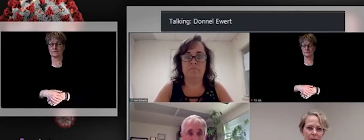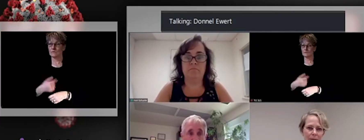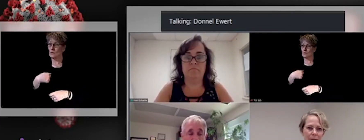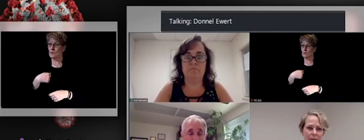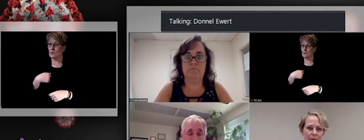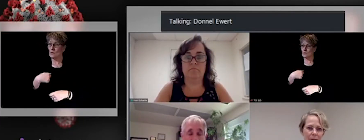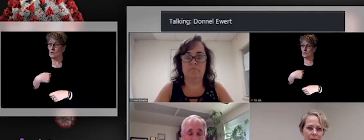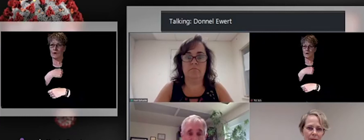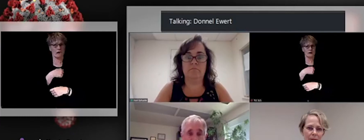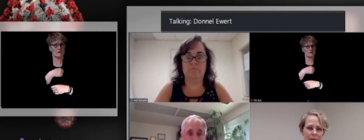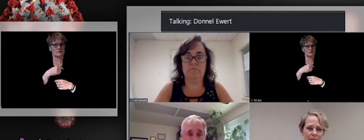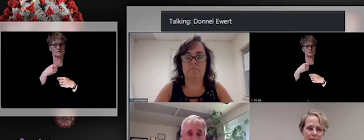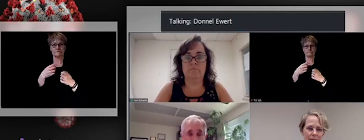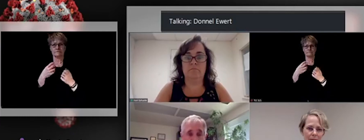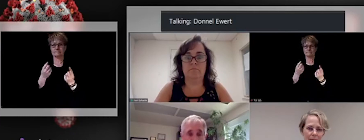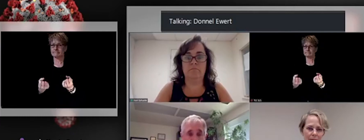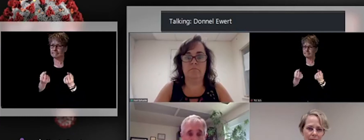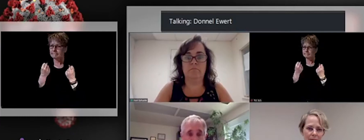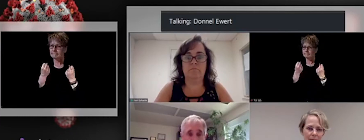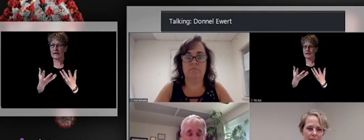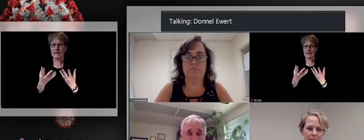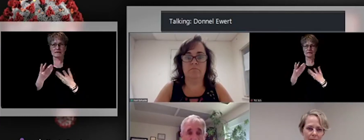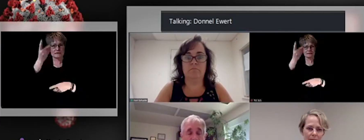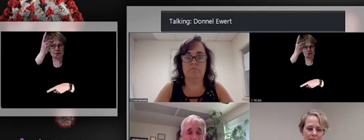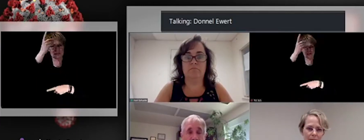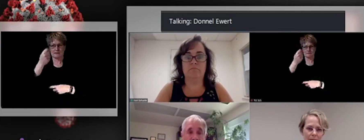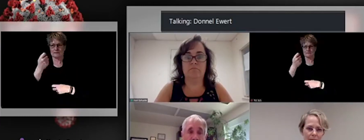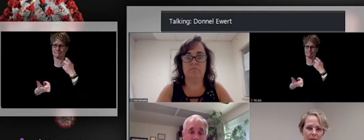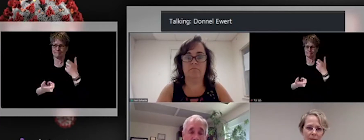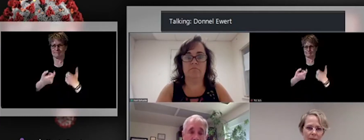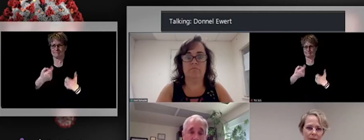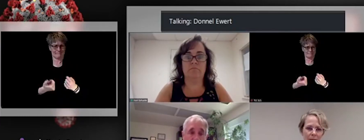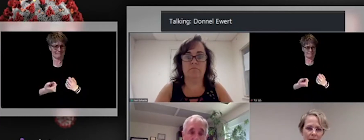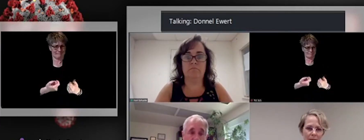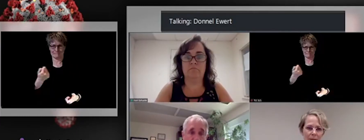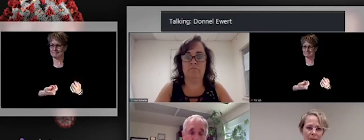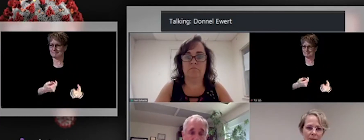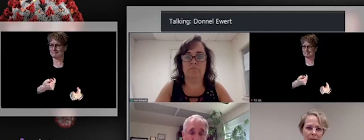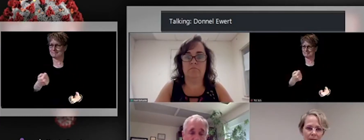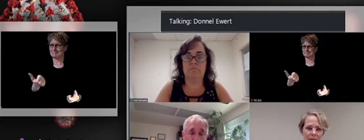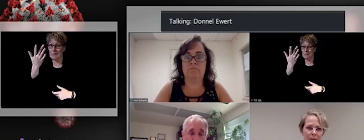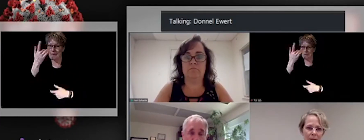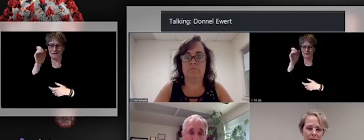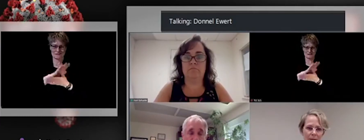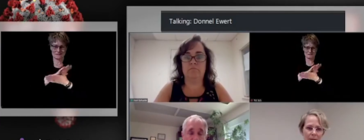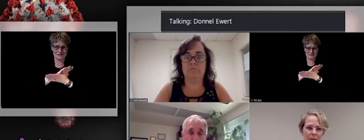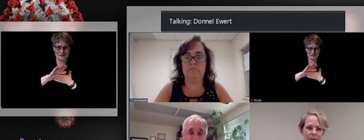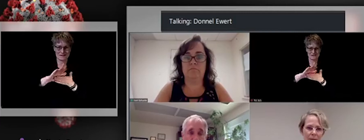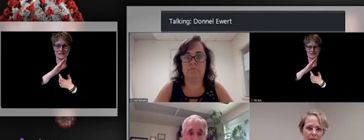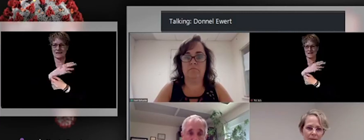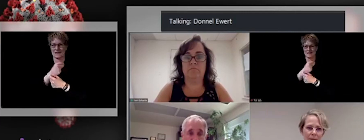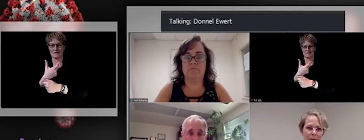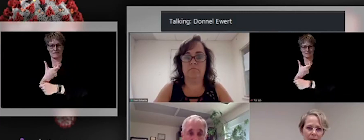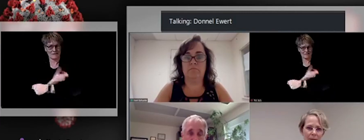due to vaccination, sanitation and various control interventions. People are not accustomed